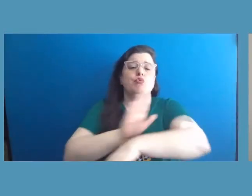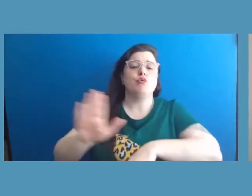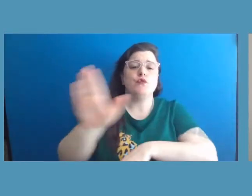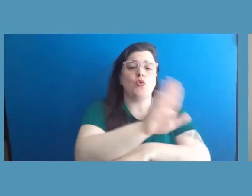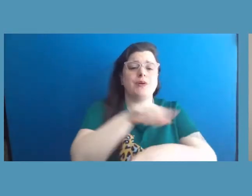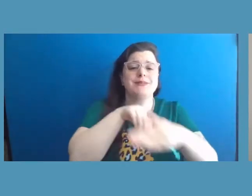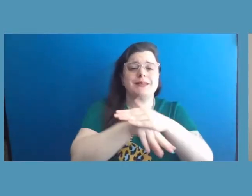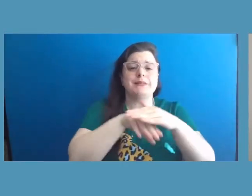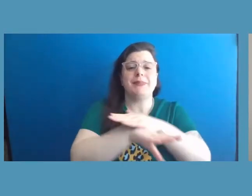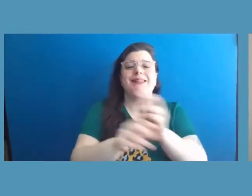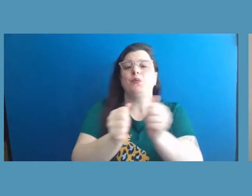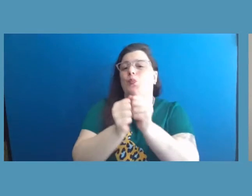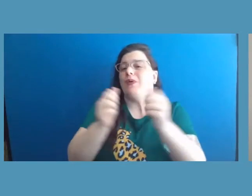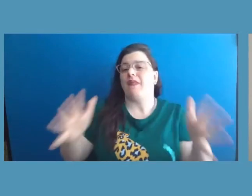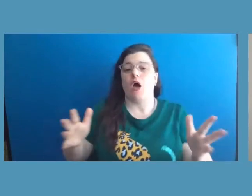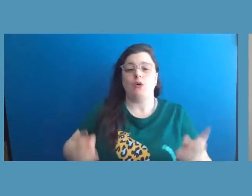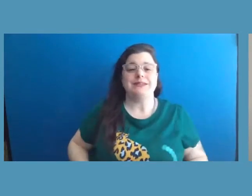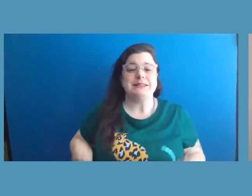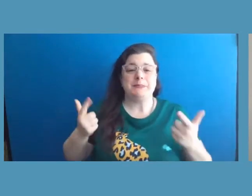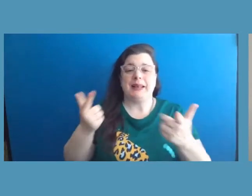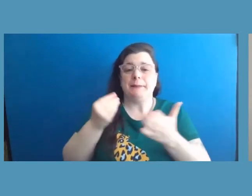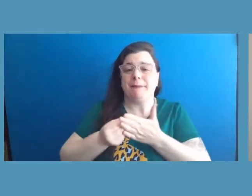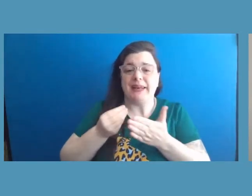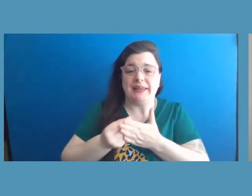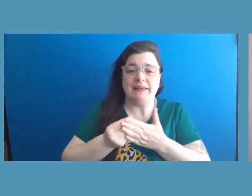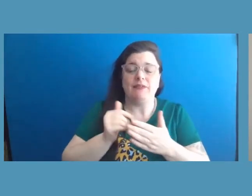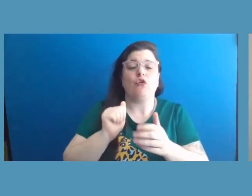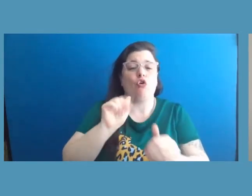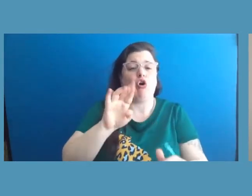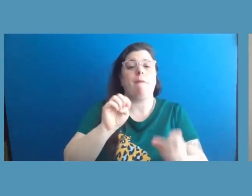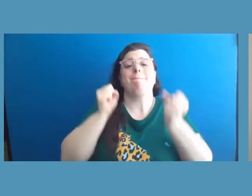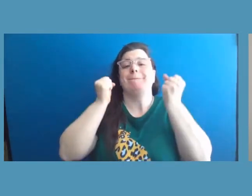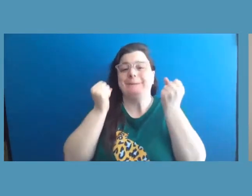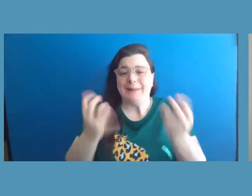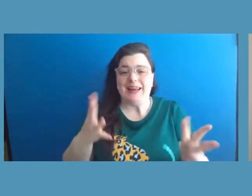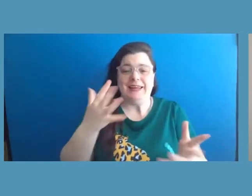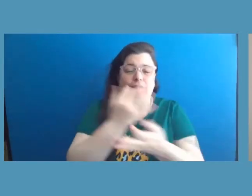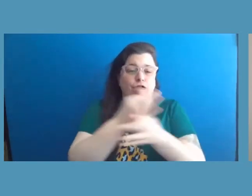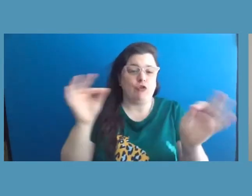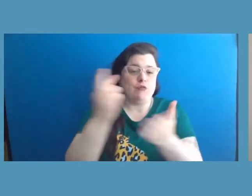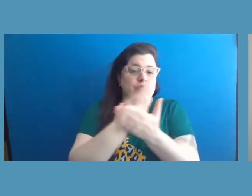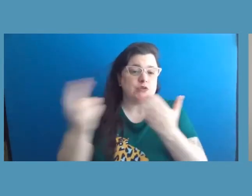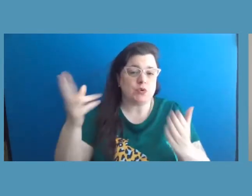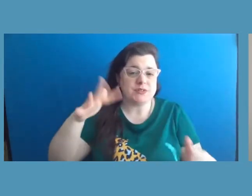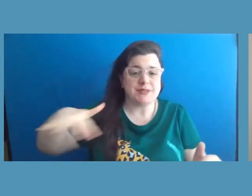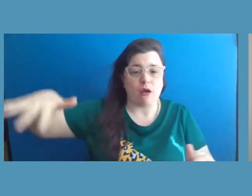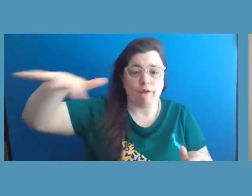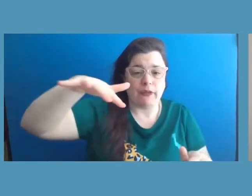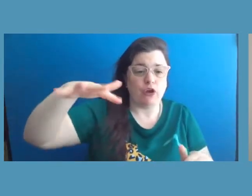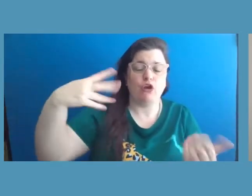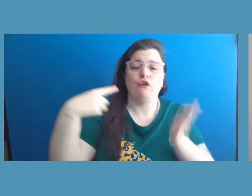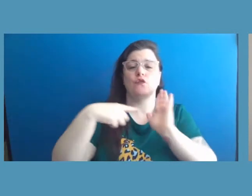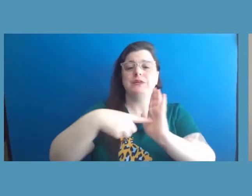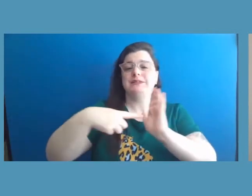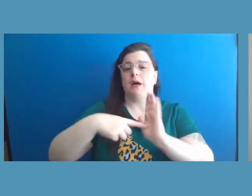There are ways to improve accessibility without spending money. There are many free resources